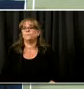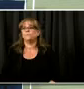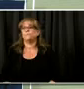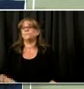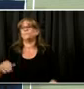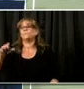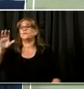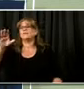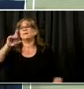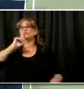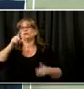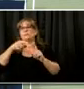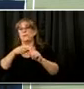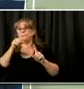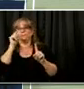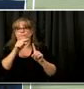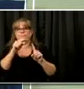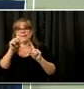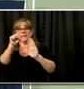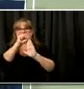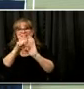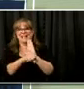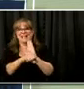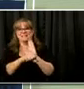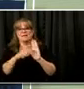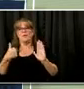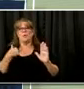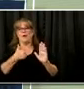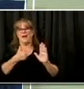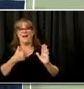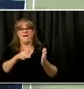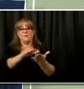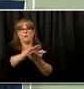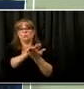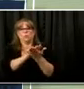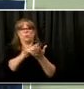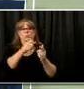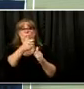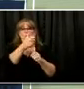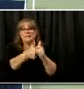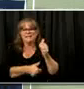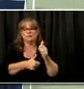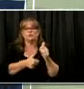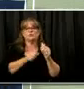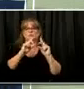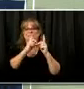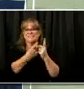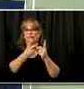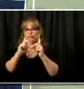usual process of the district i think right yeah throughout through our mckinney-vento